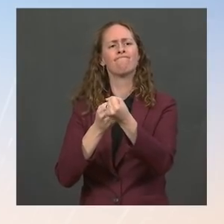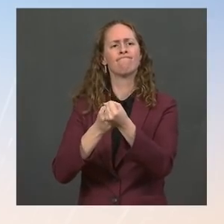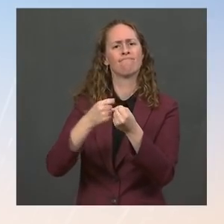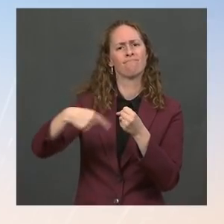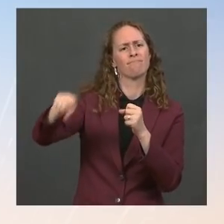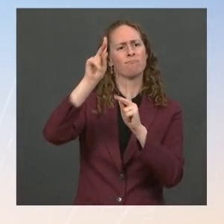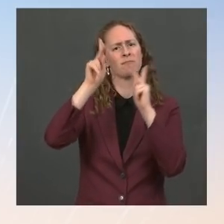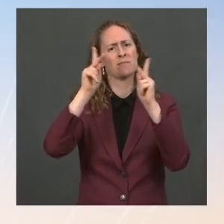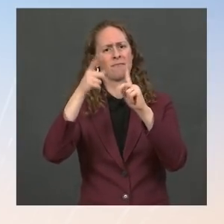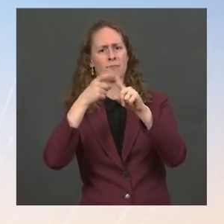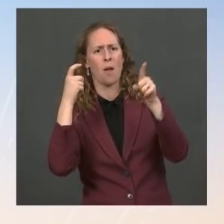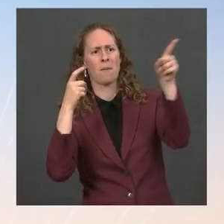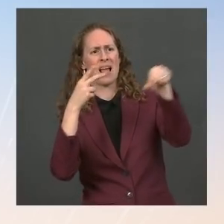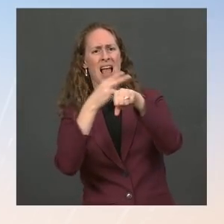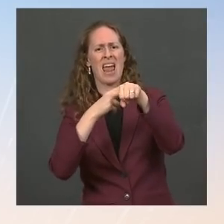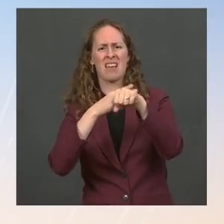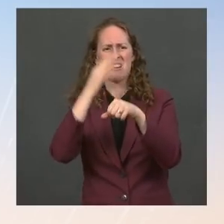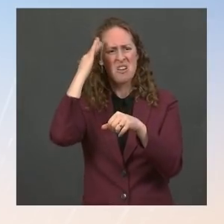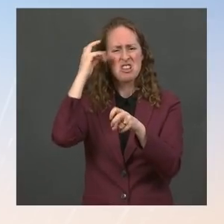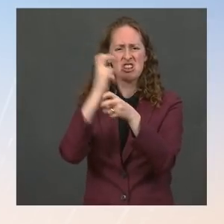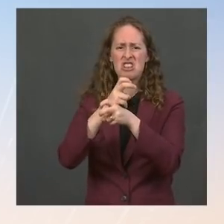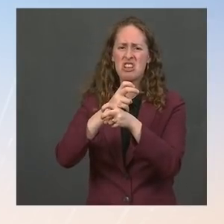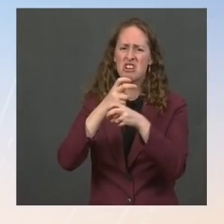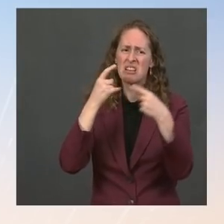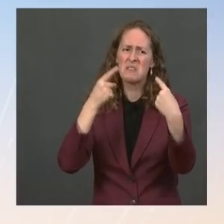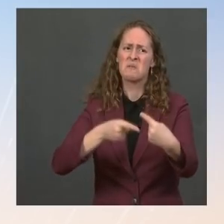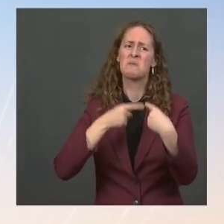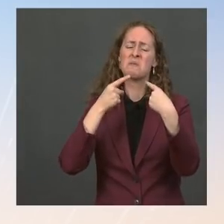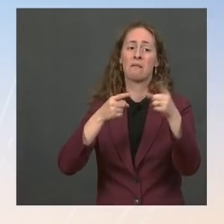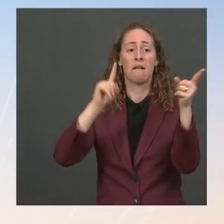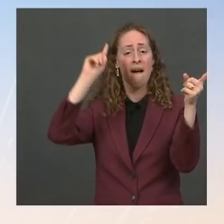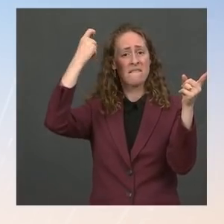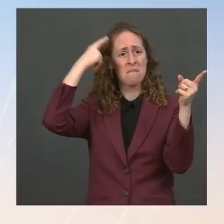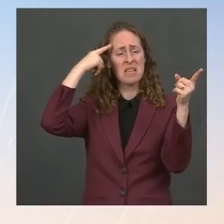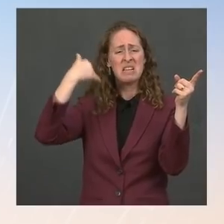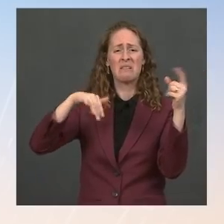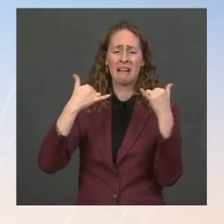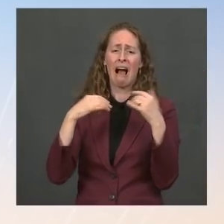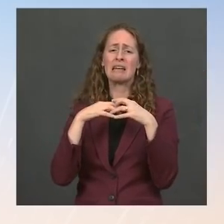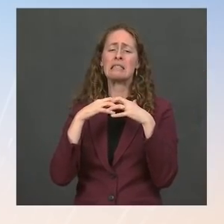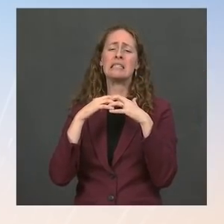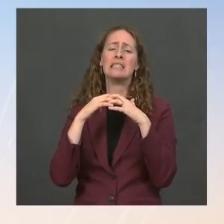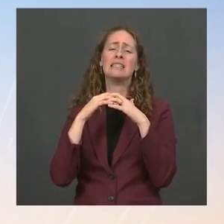with a government that is still working to get back to a point of stability, with recovery from an earthquake.